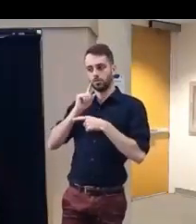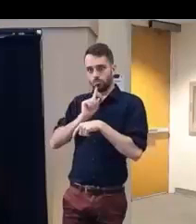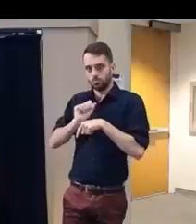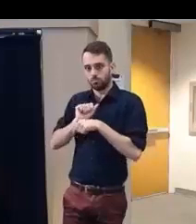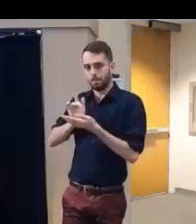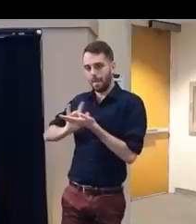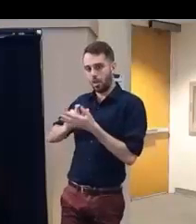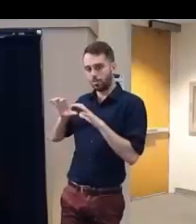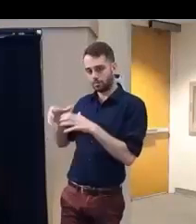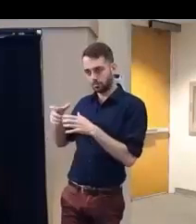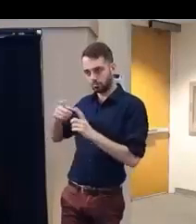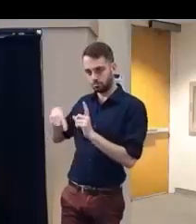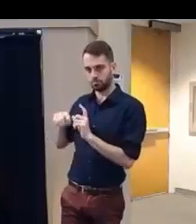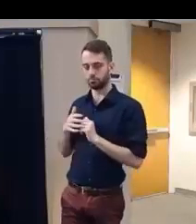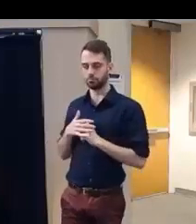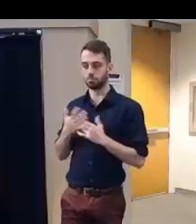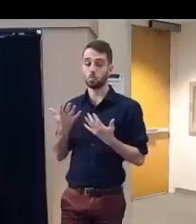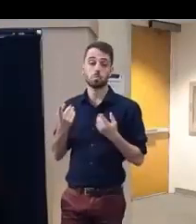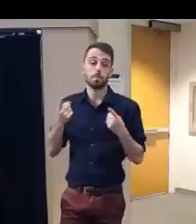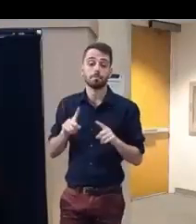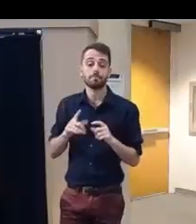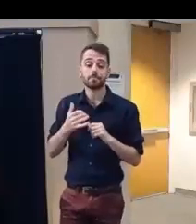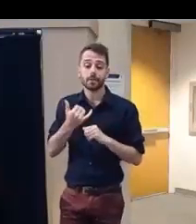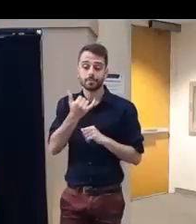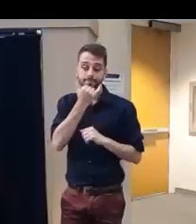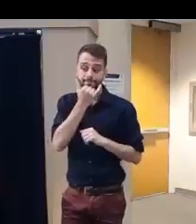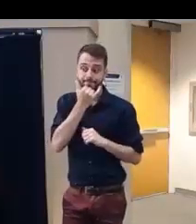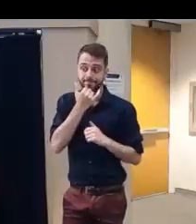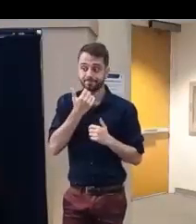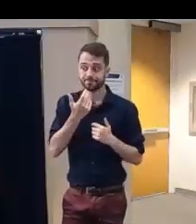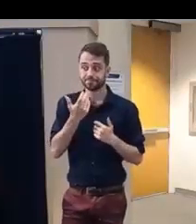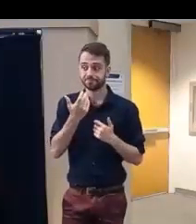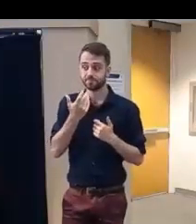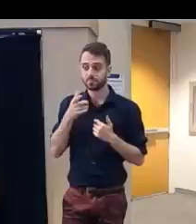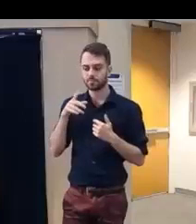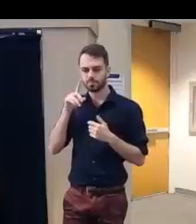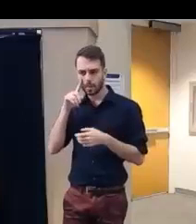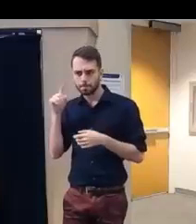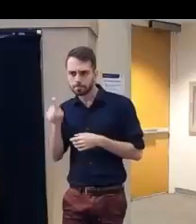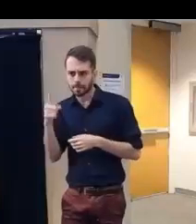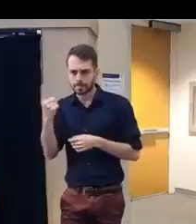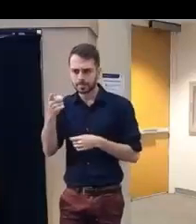issues to light that the cl psychiatrist might be observing that the team is not aware of